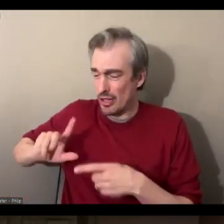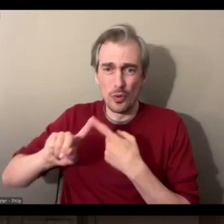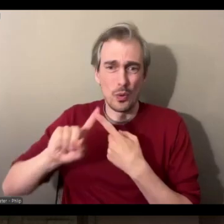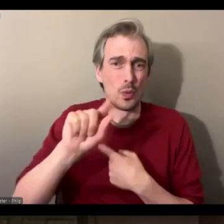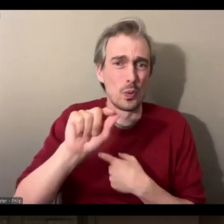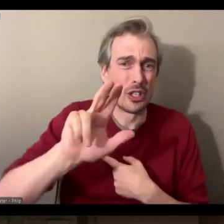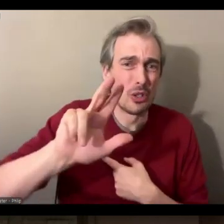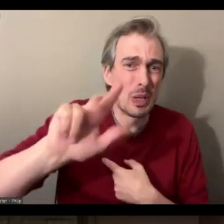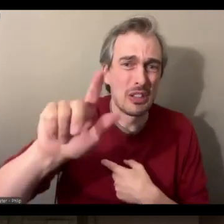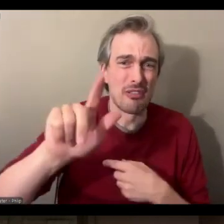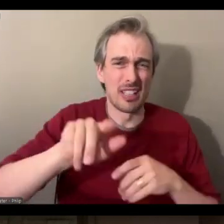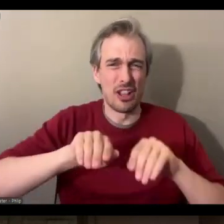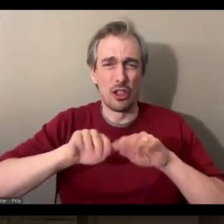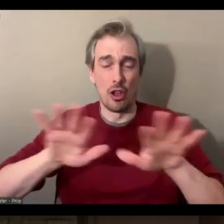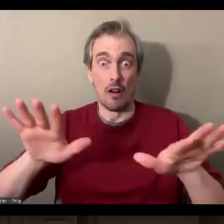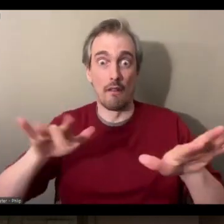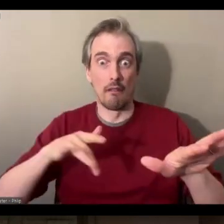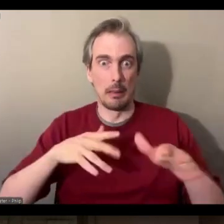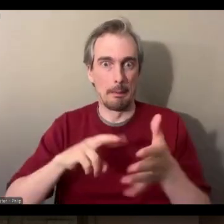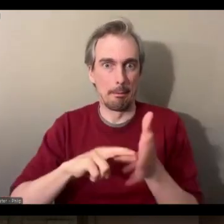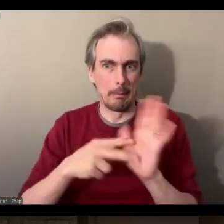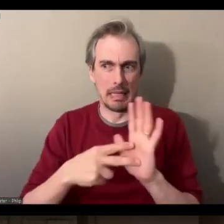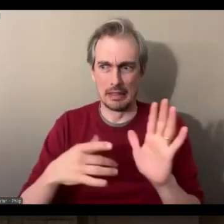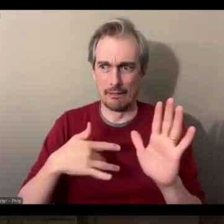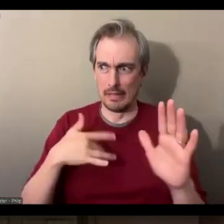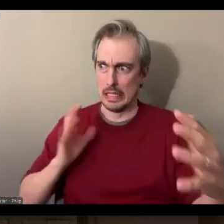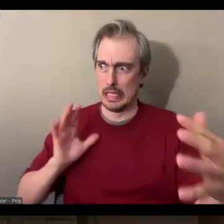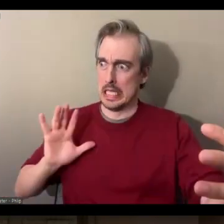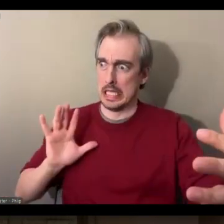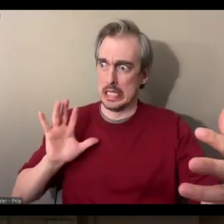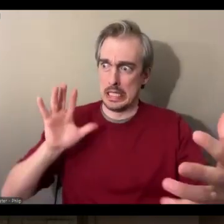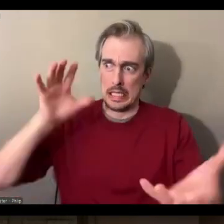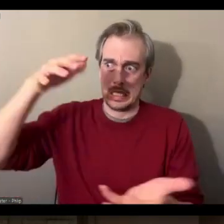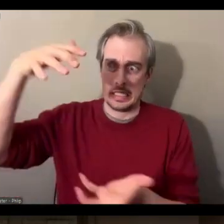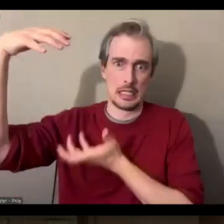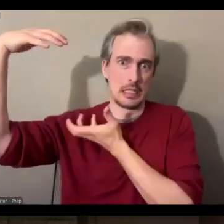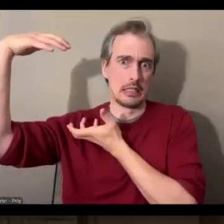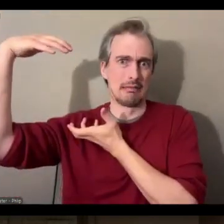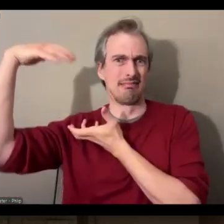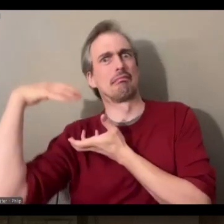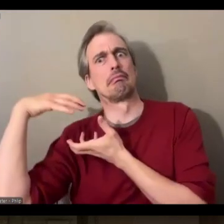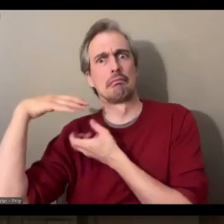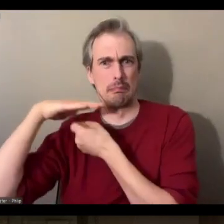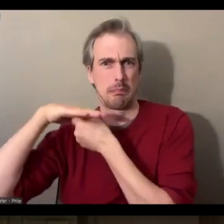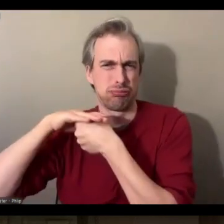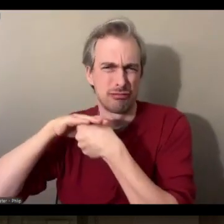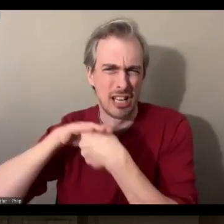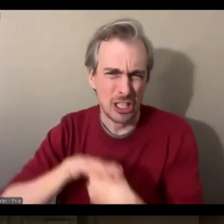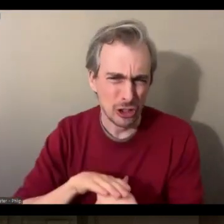which was our official opening, is really high. And the fact is... You really want to give those